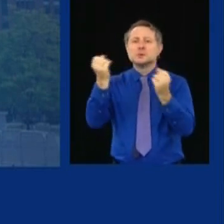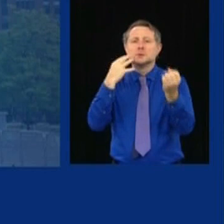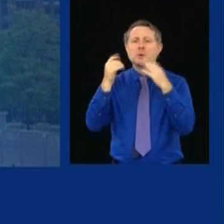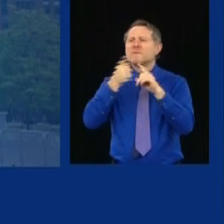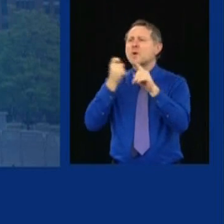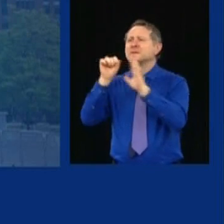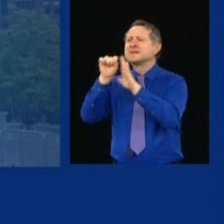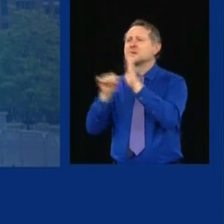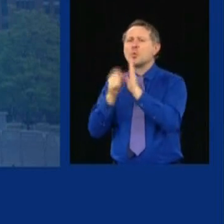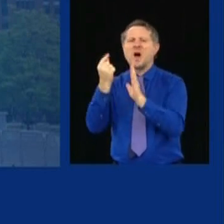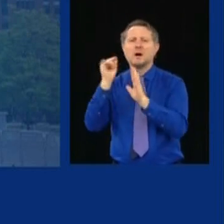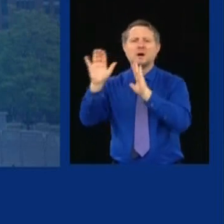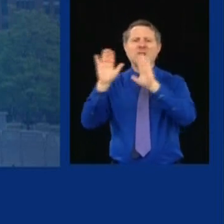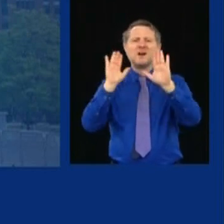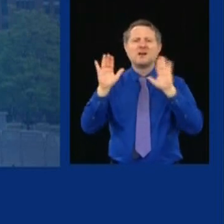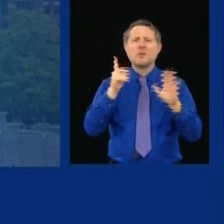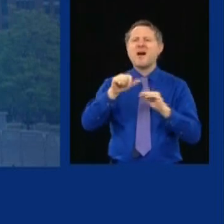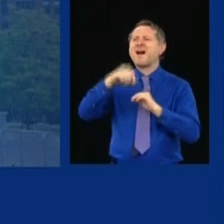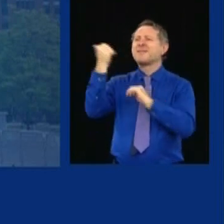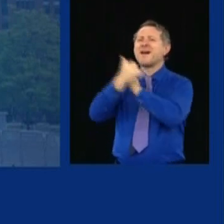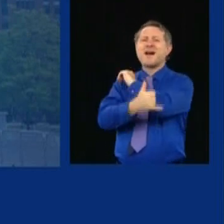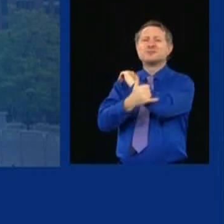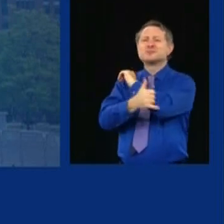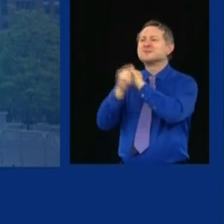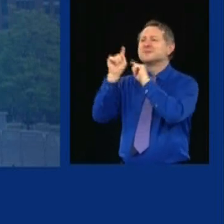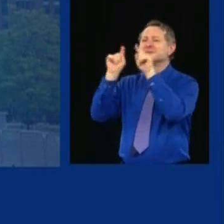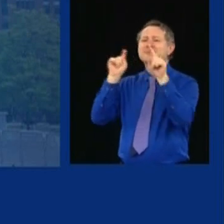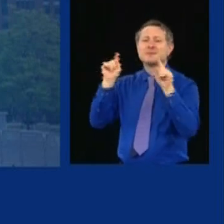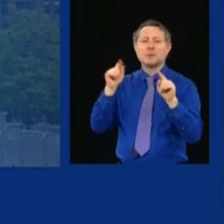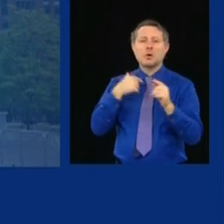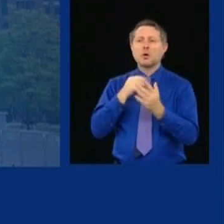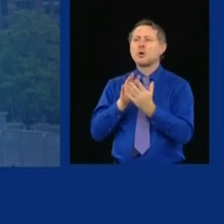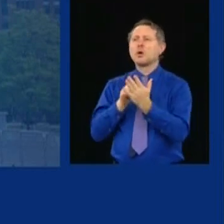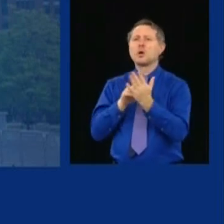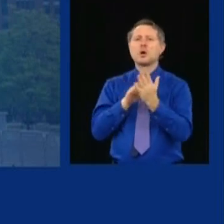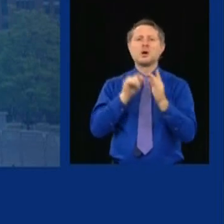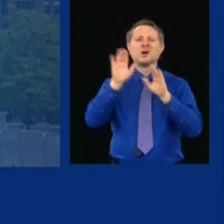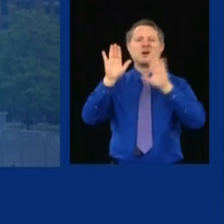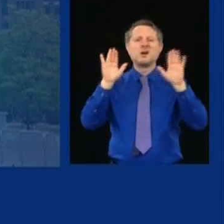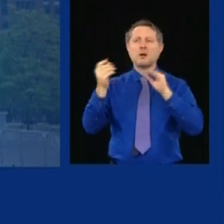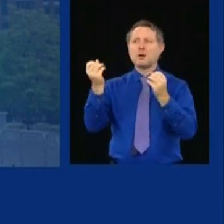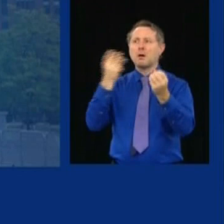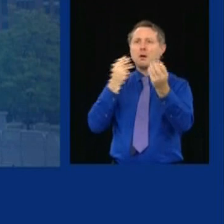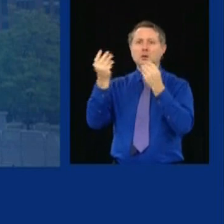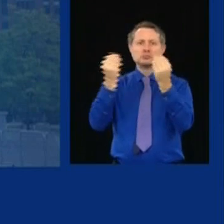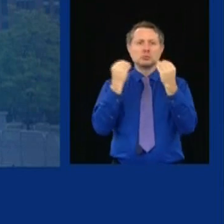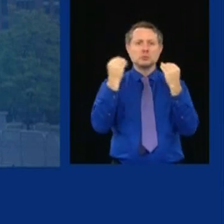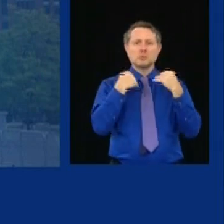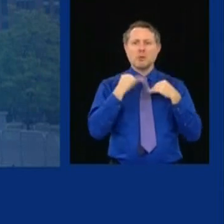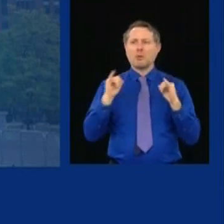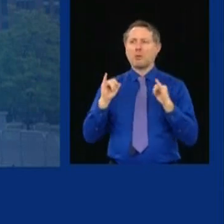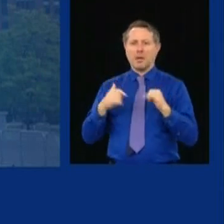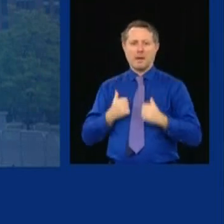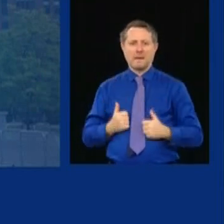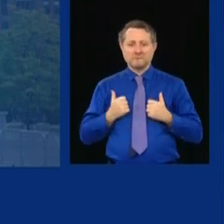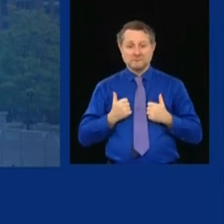THIS, OTHER STATES WHO HAVE DONE THROUGH THIS, OTHER COUNTRIES HAVE GONE THROUGH IT. THERE ARE EXPERIENCES THAT WE